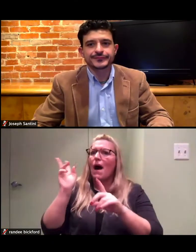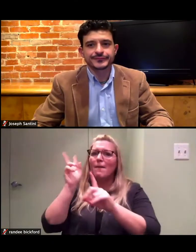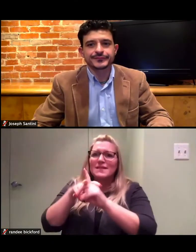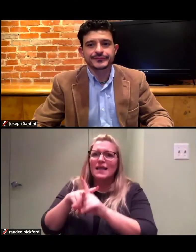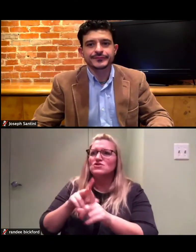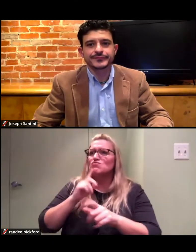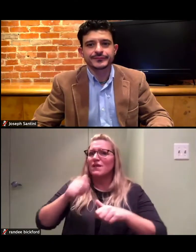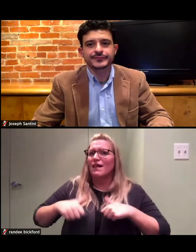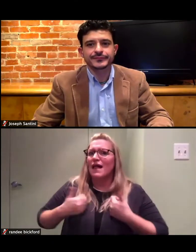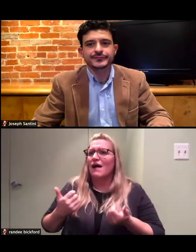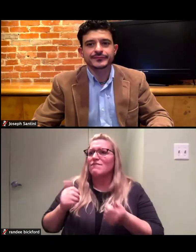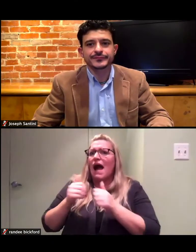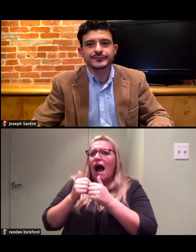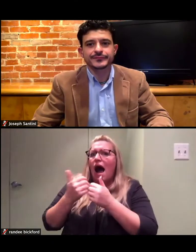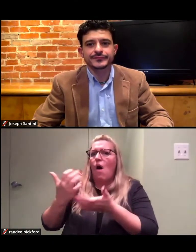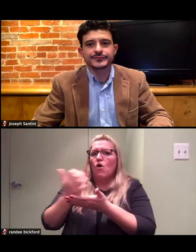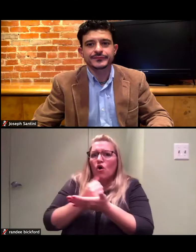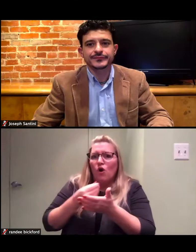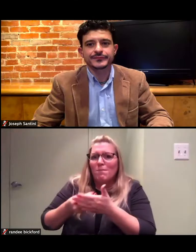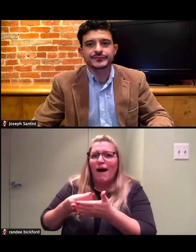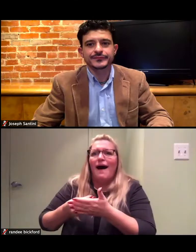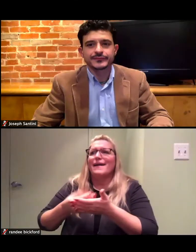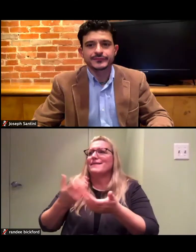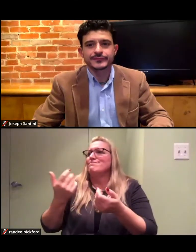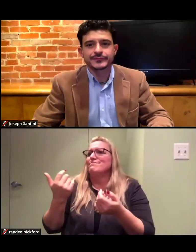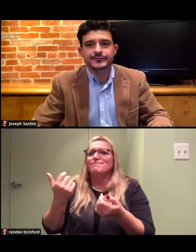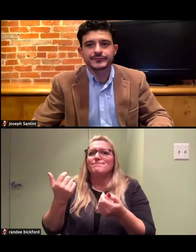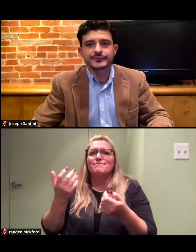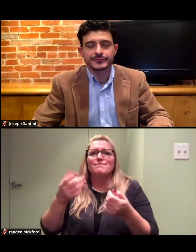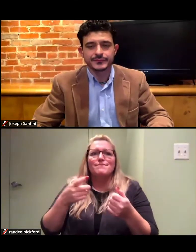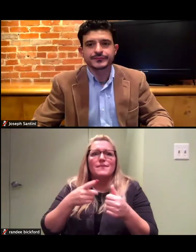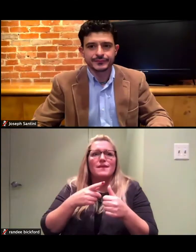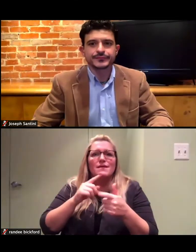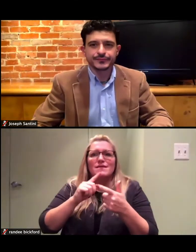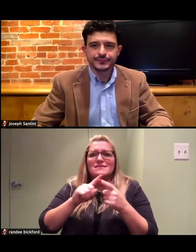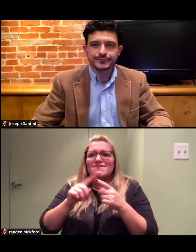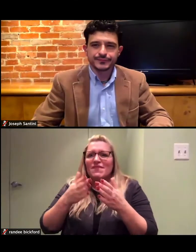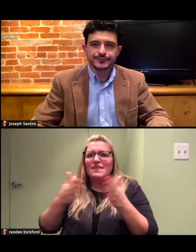I want it to be more general application to real life and how money is earned